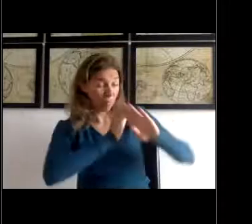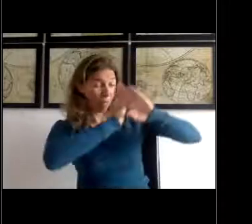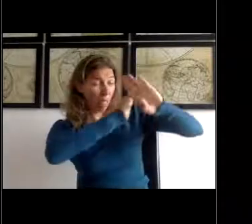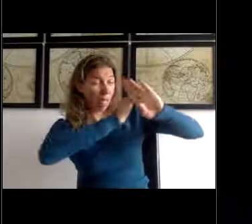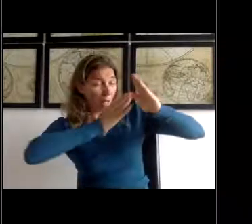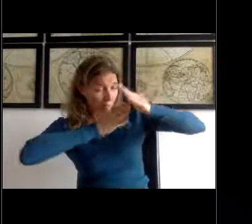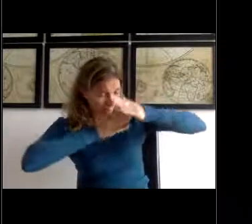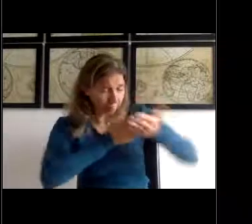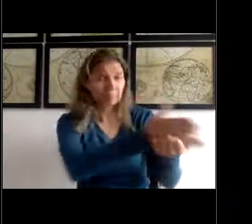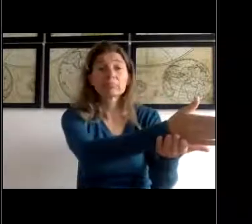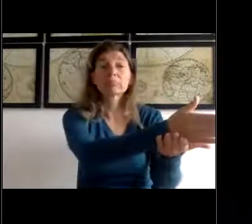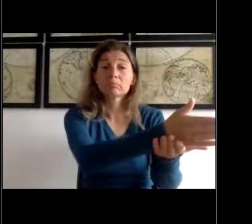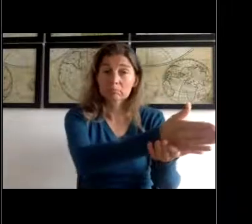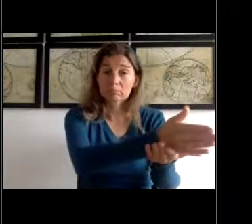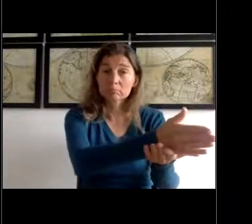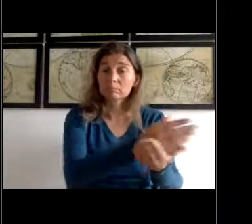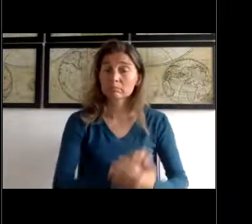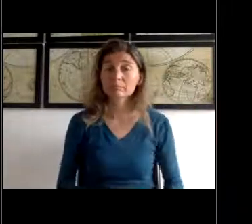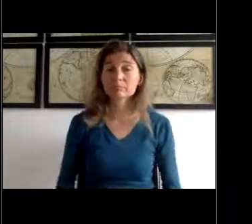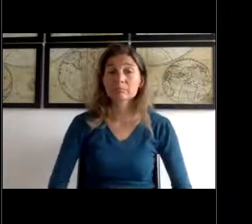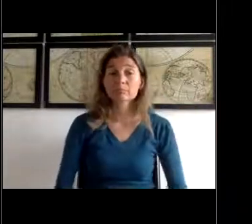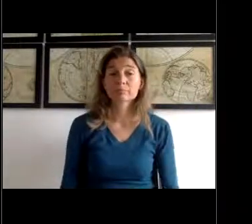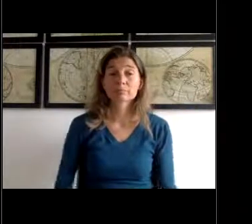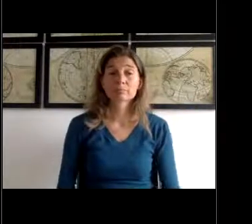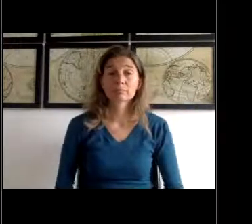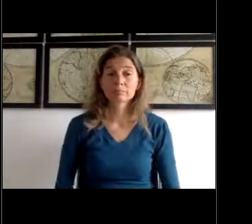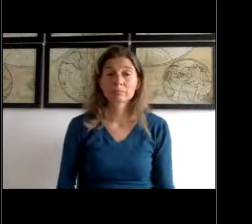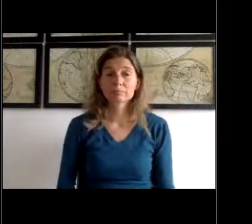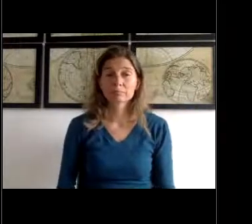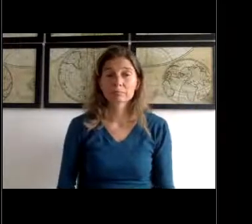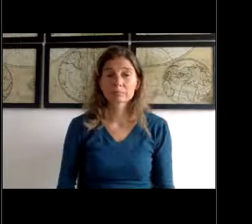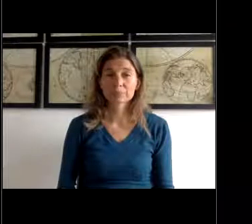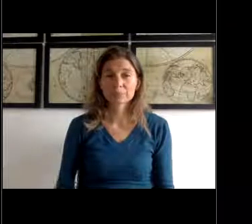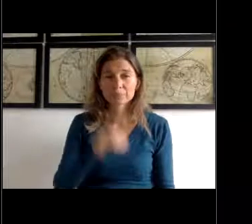One of the most obvious things that come to mind are physical barriers.